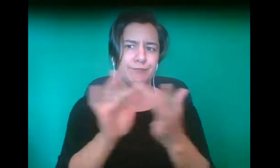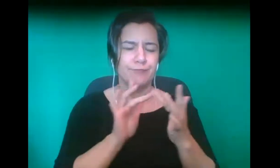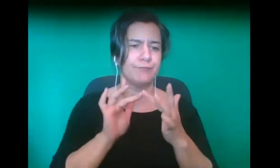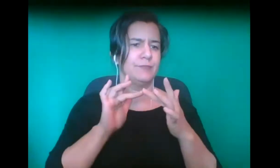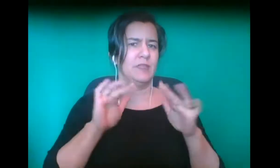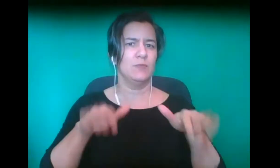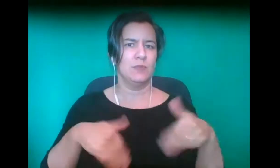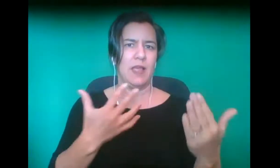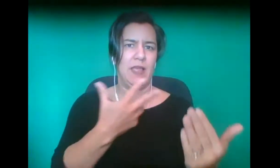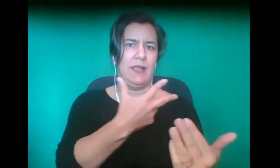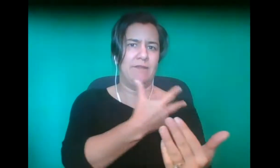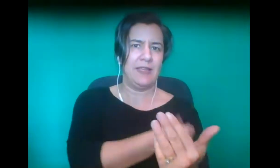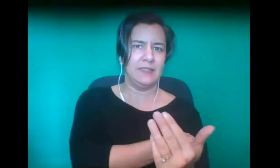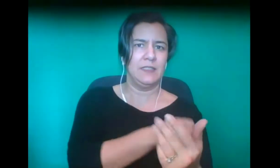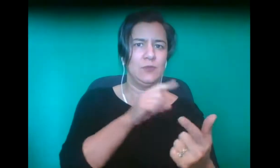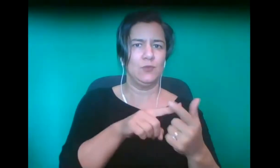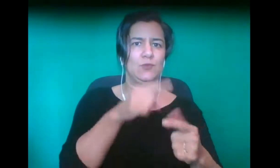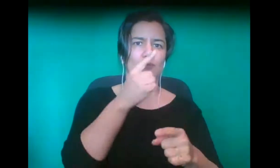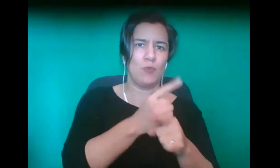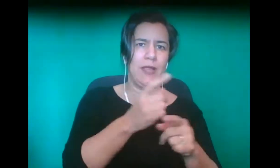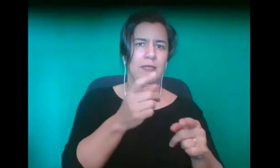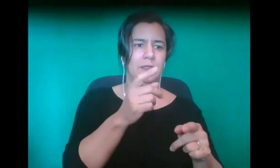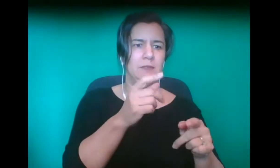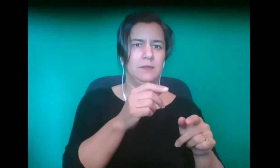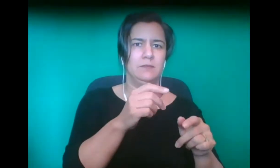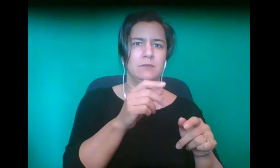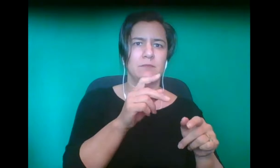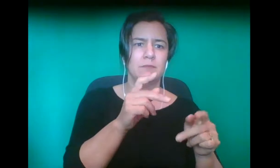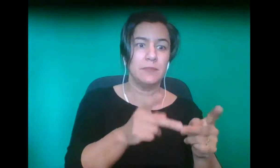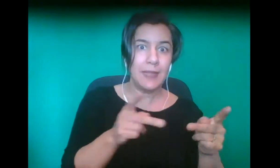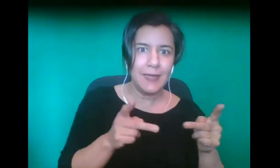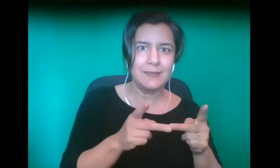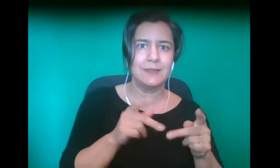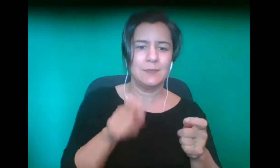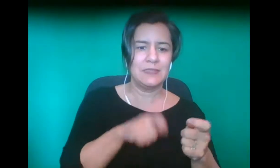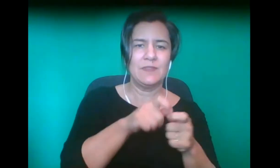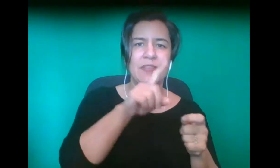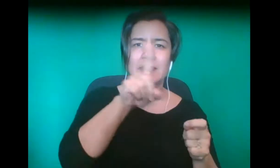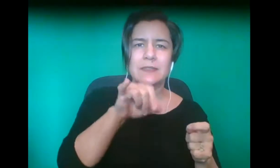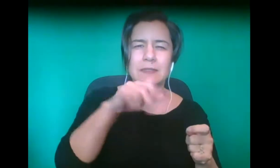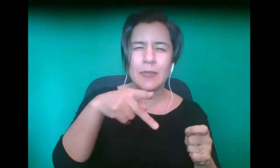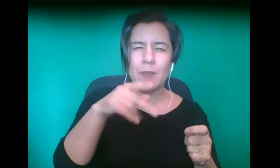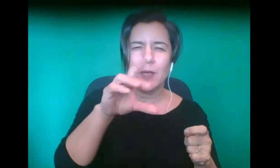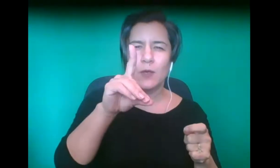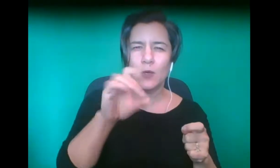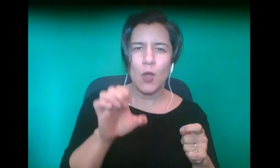to vaccine providers who are in certain ZIP Codes, certain regions where there has been under-vaccination.